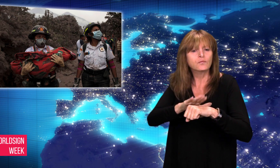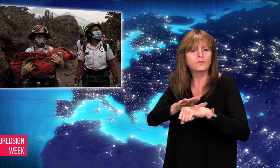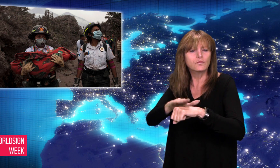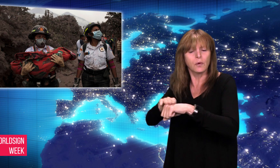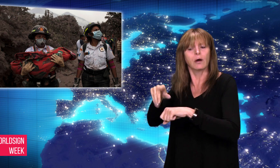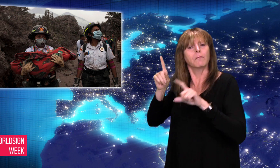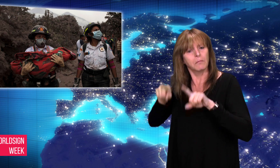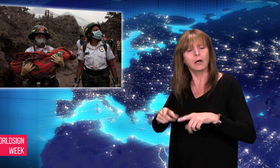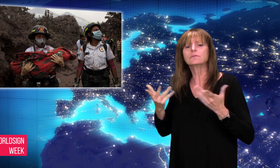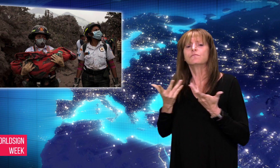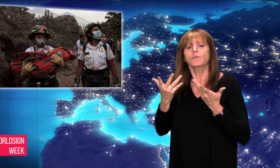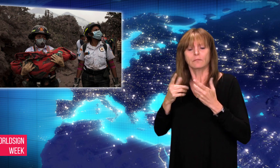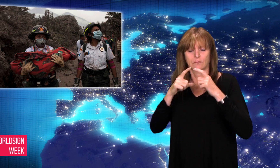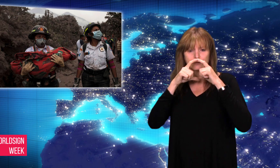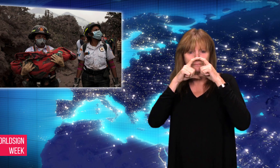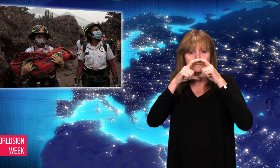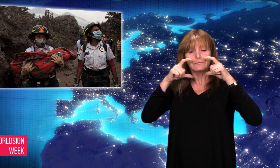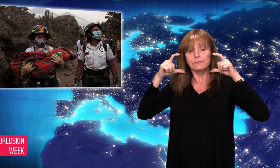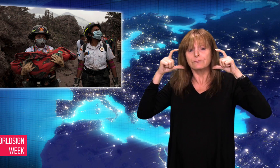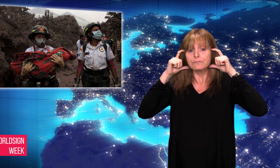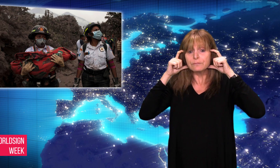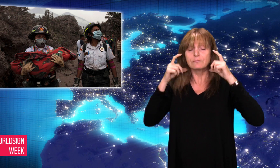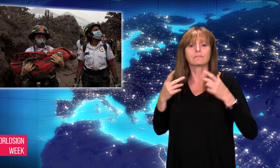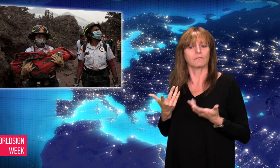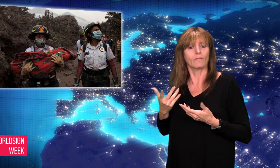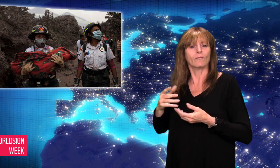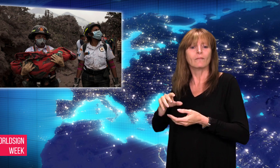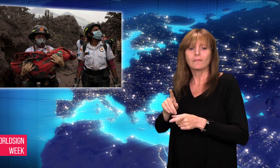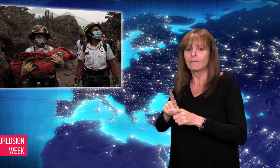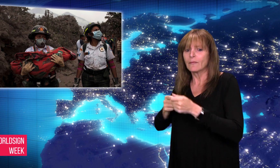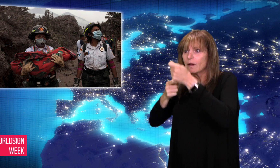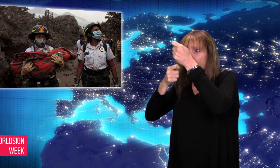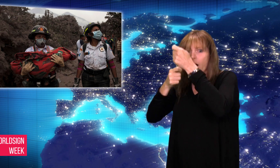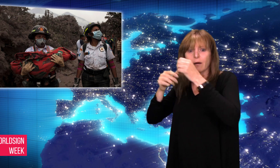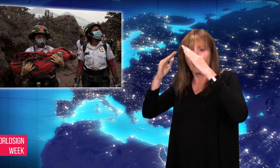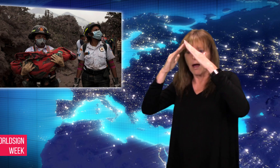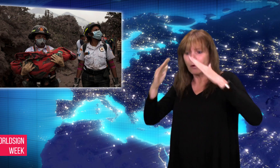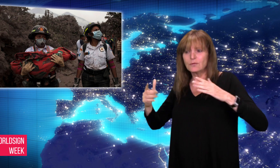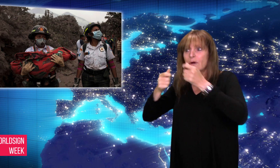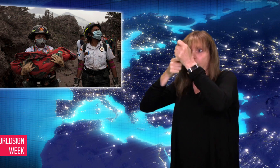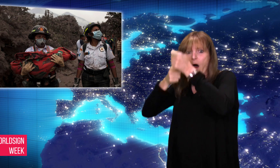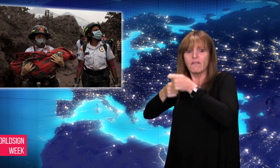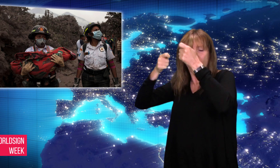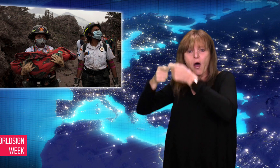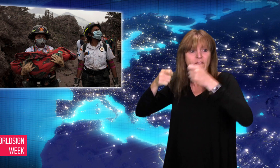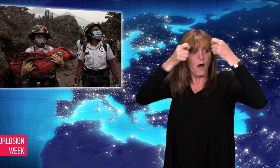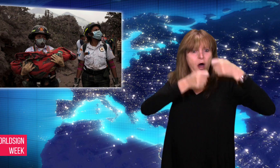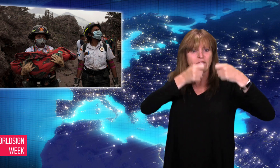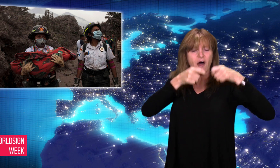powerful eruption, and it caught many